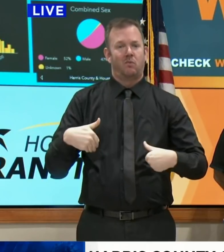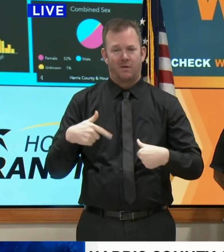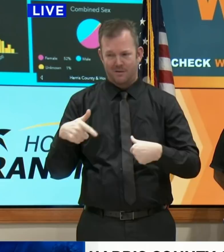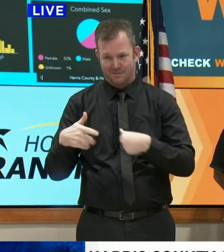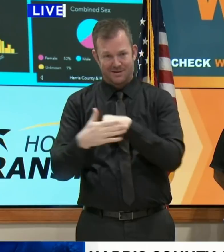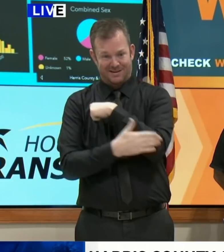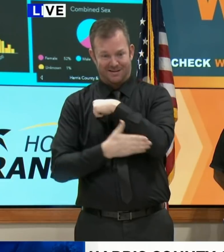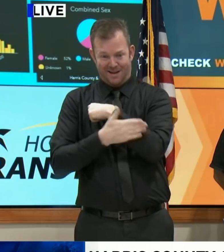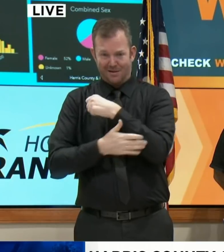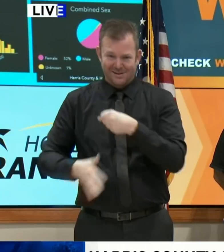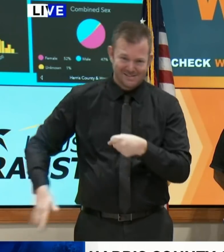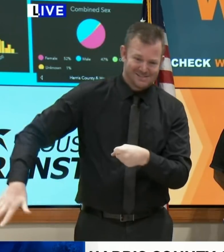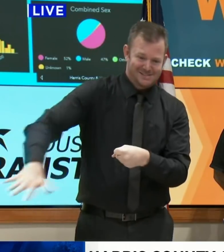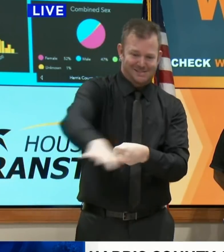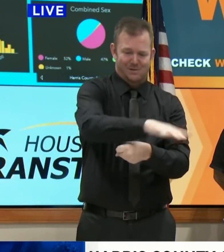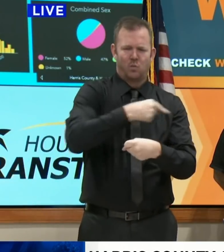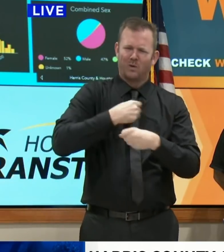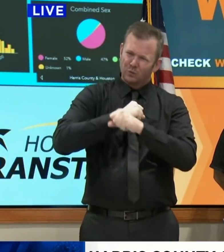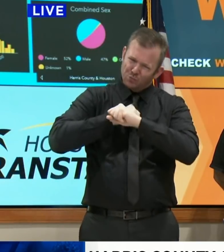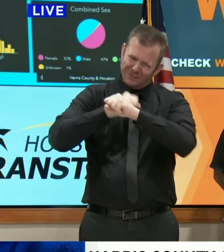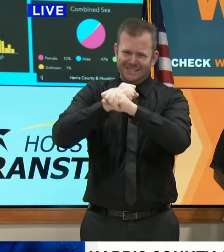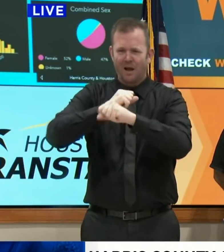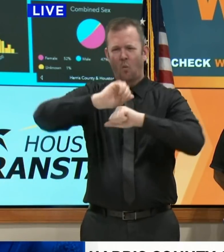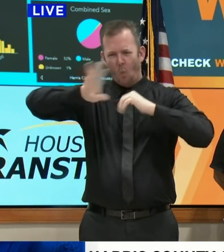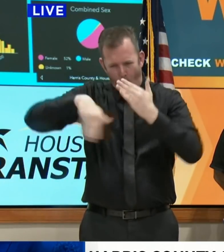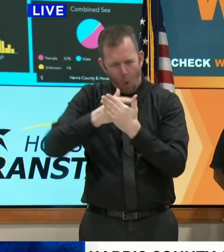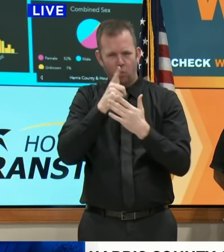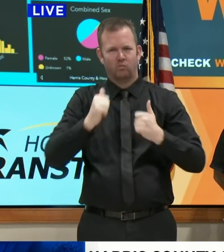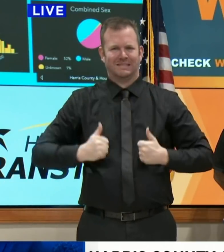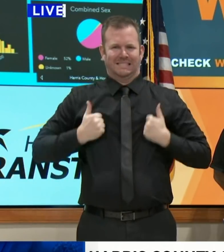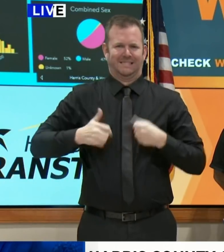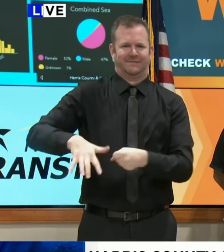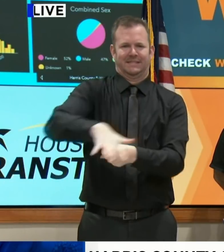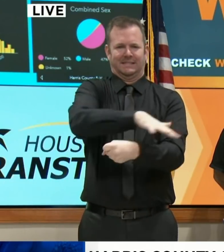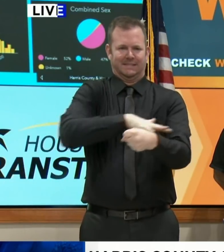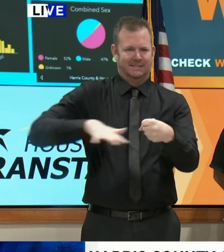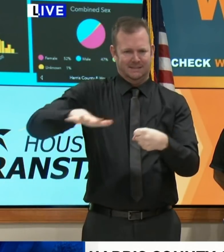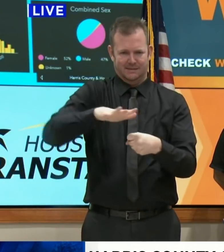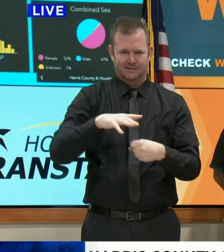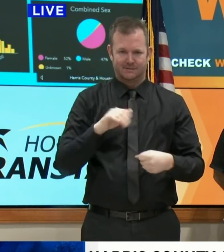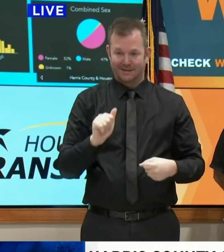for the workers that includes everyone including the includes everyone including the undocumented community, undocumented community, including every worker in this including every worker in this County.